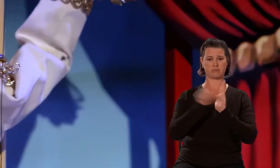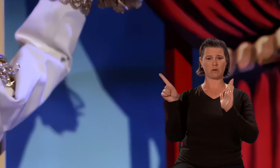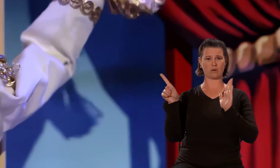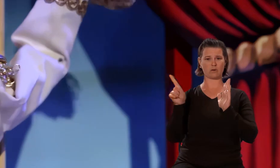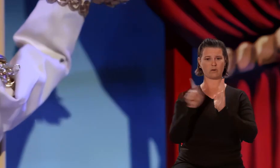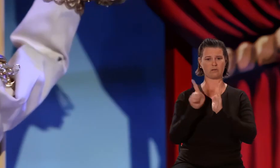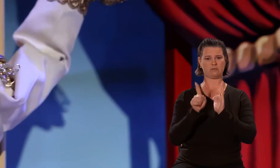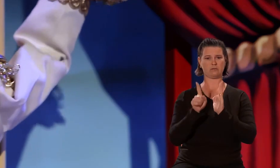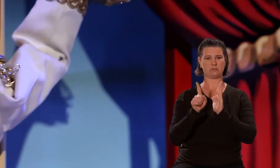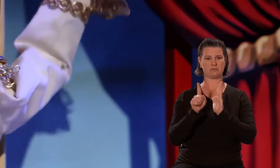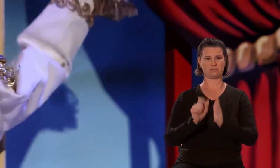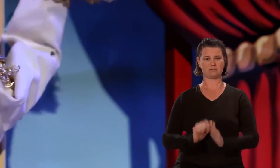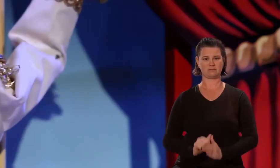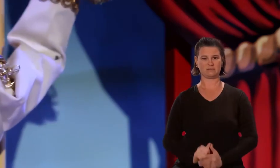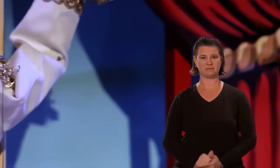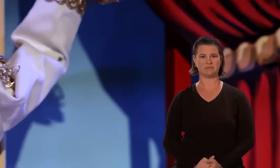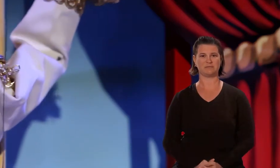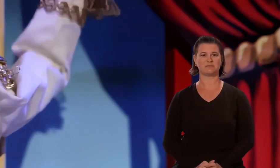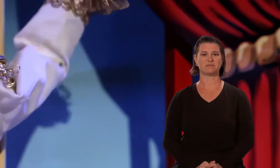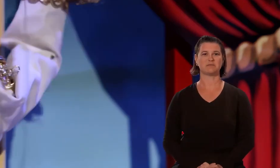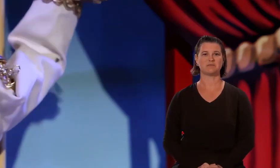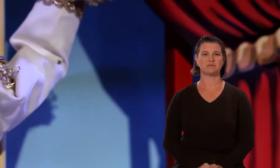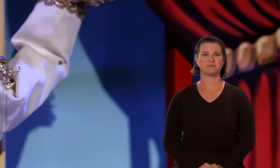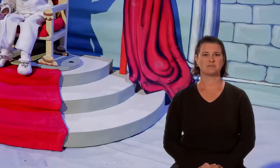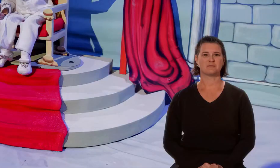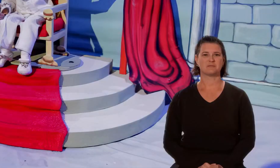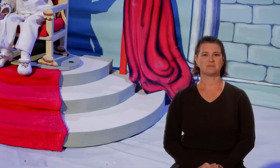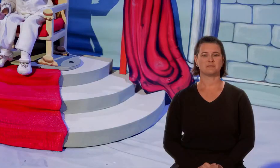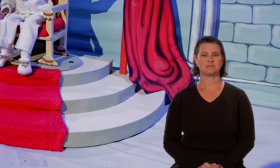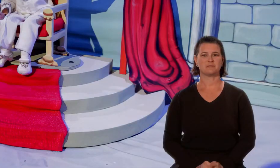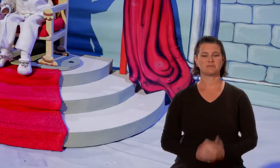(bell rings four times)